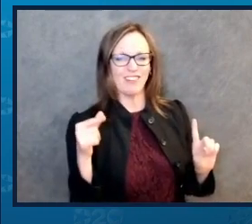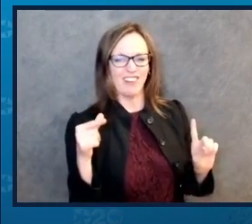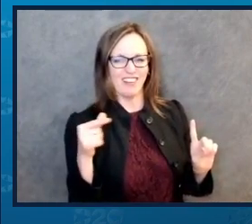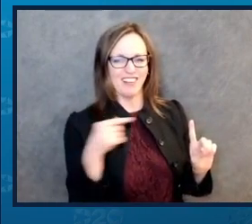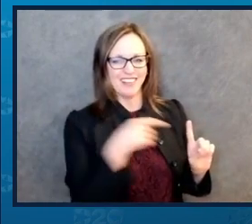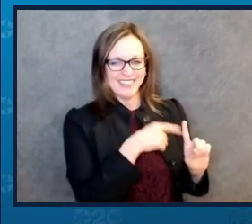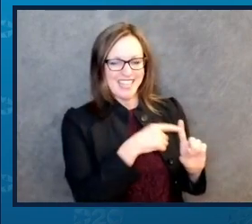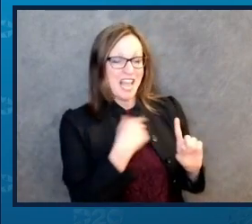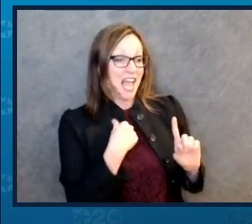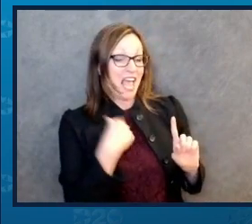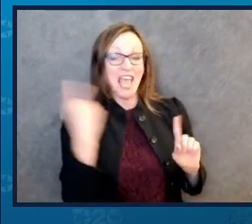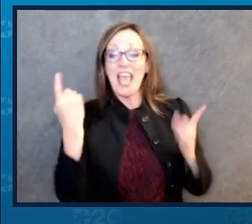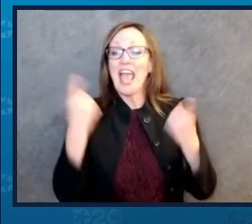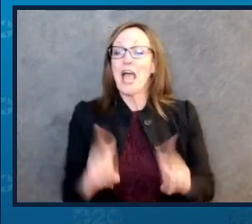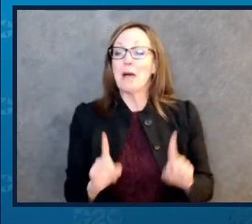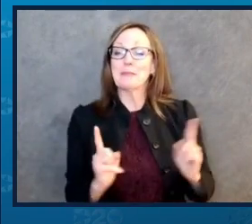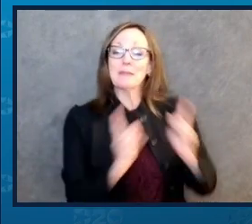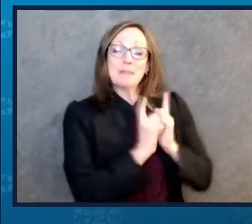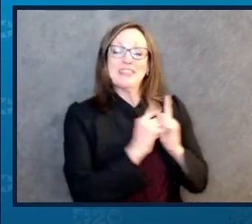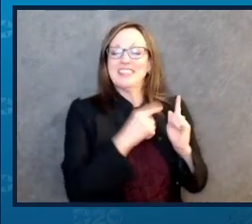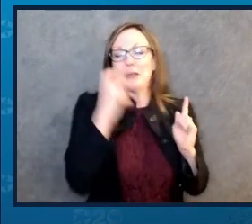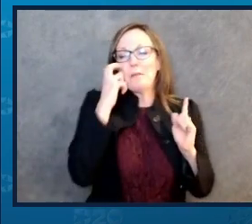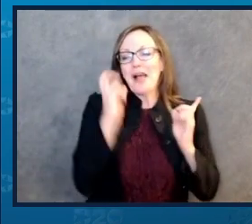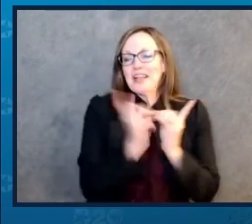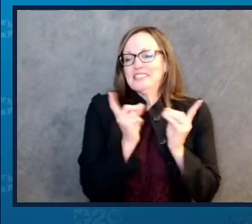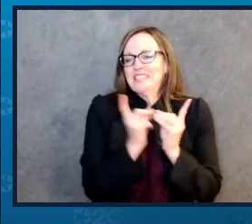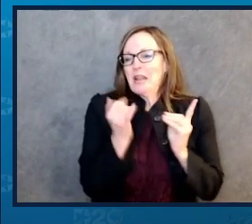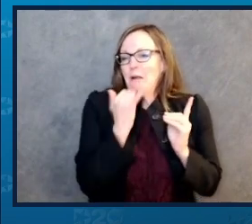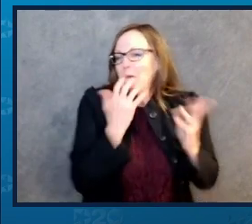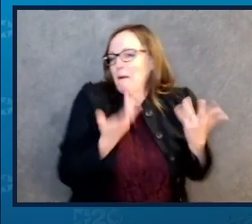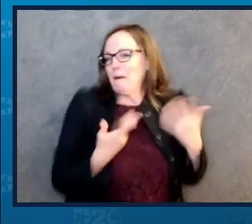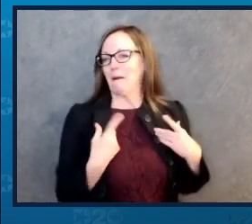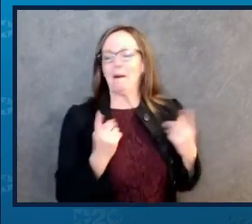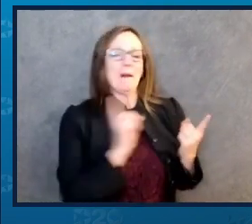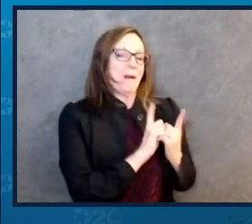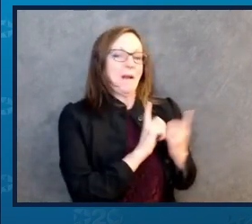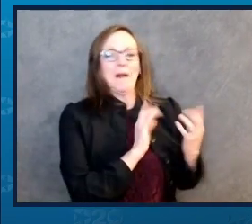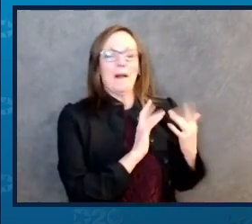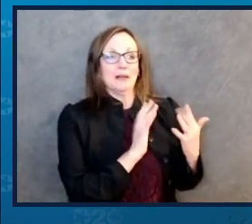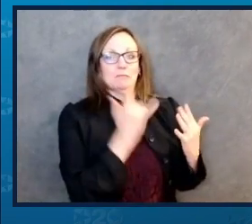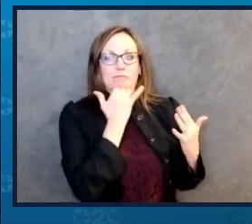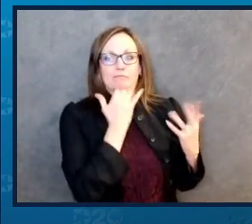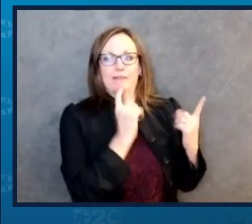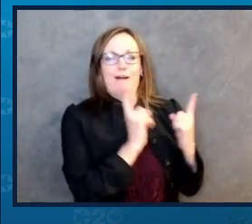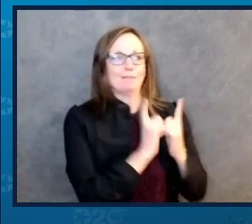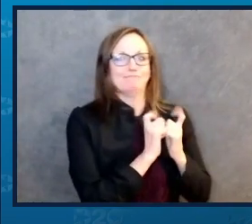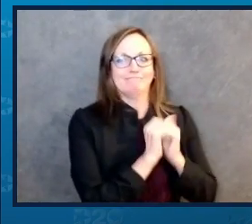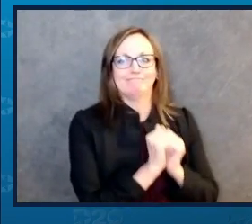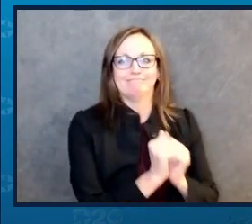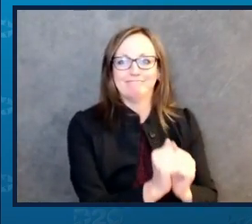MY BEST FRIEND. FAMILY IS OUR BEAUTIFUL